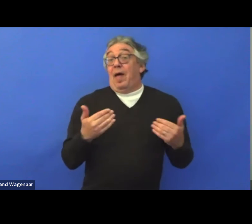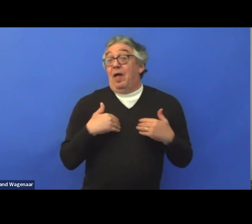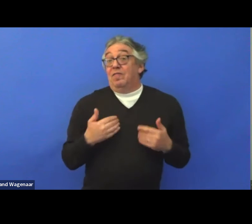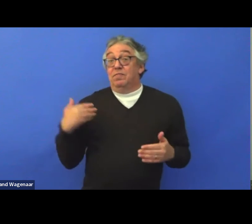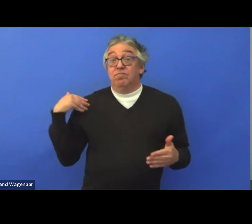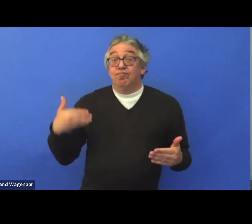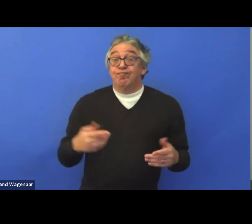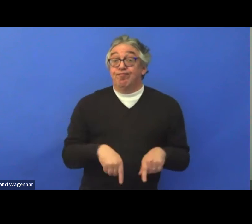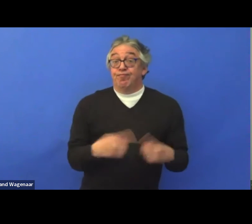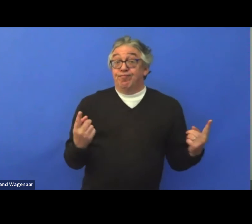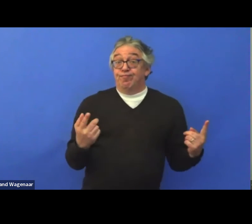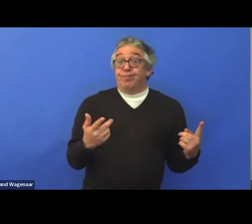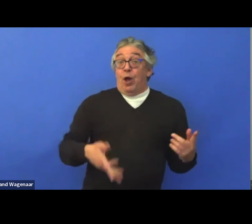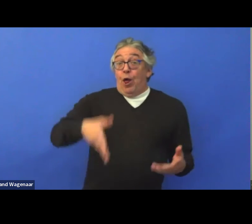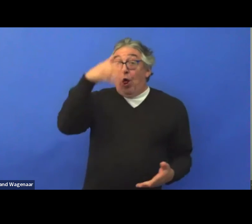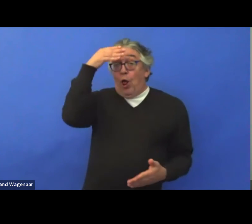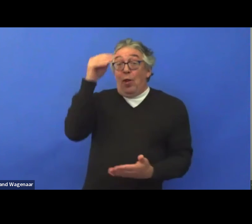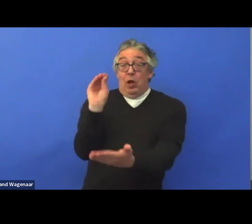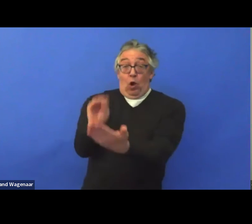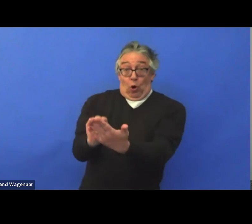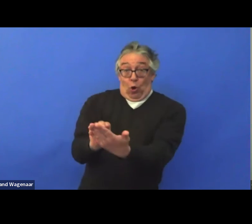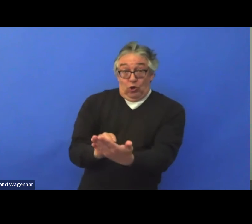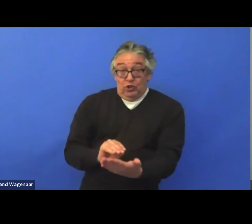Learning blogs where partners could record learning